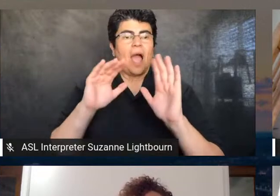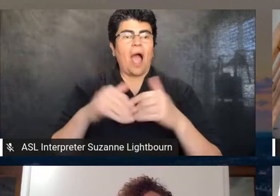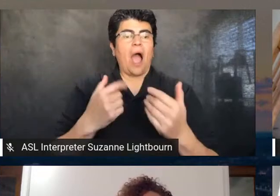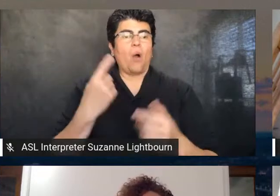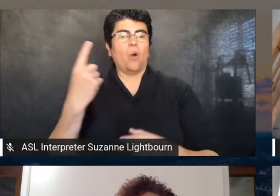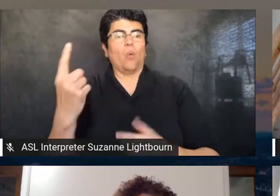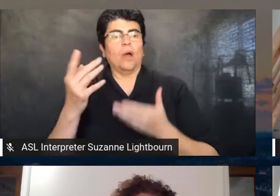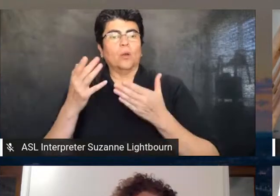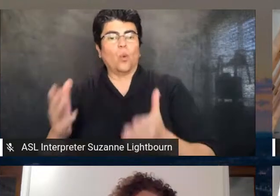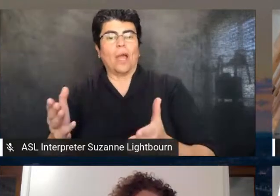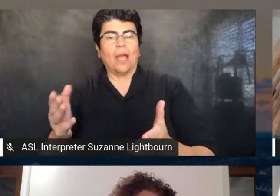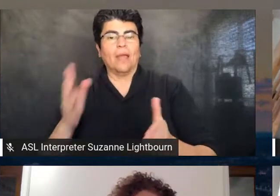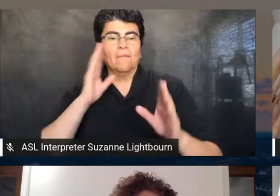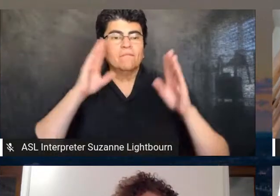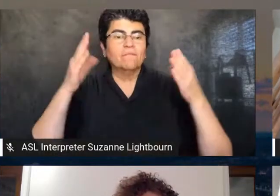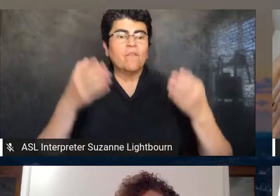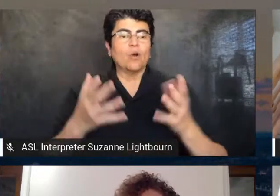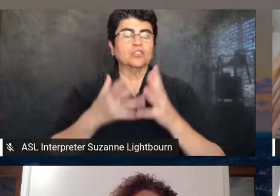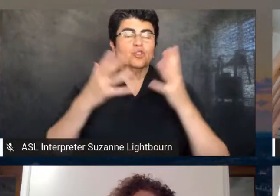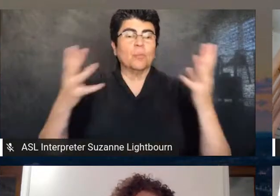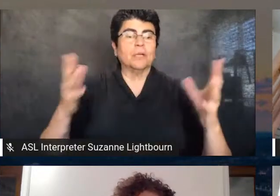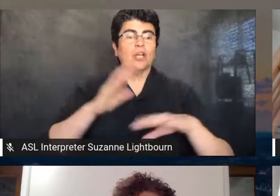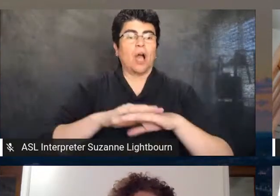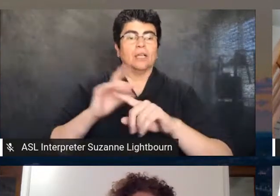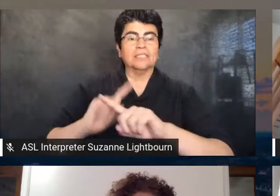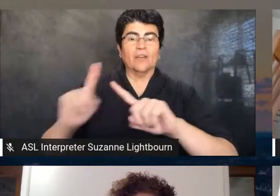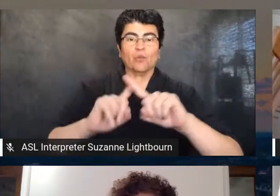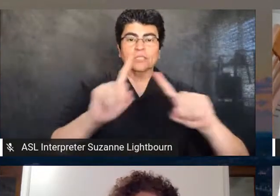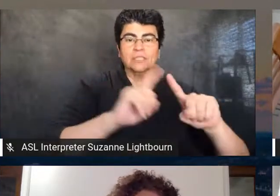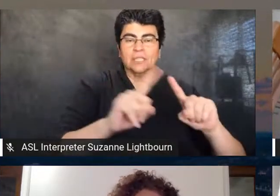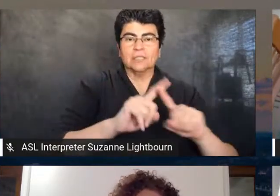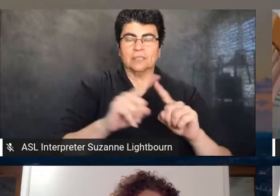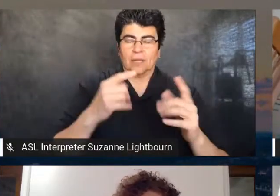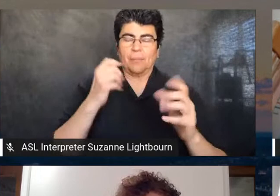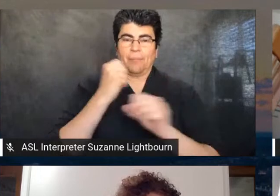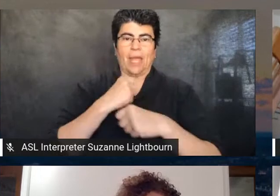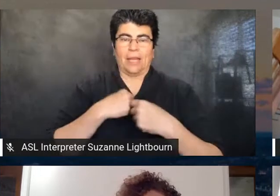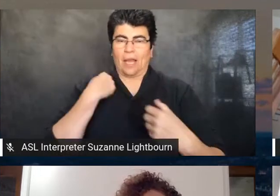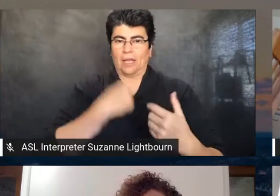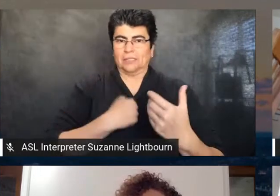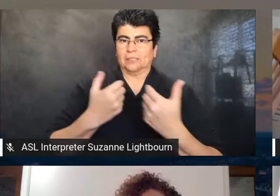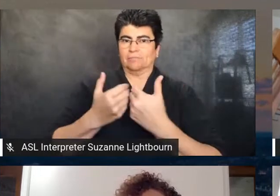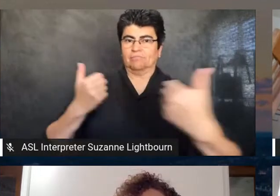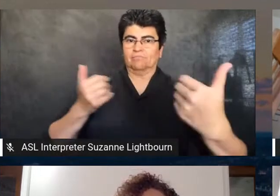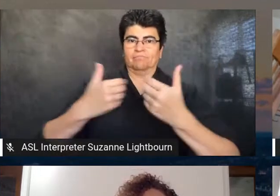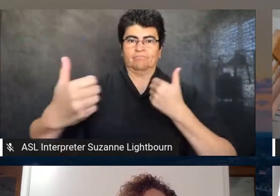focusing too much on differences has gotten us, in a lot of ways, where we are,